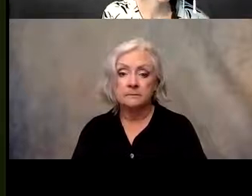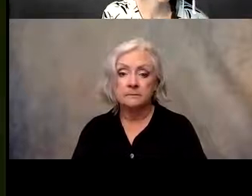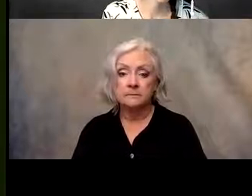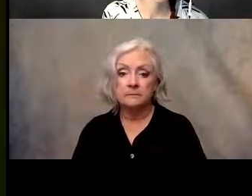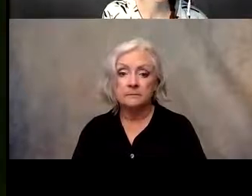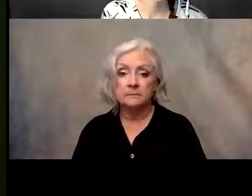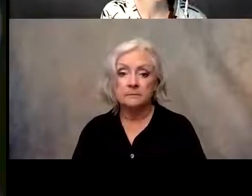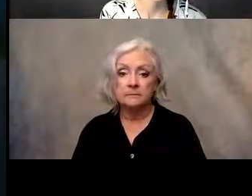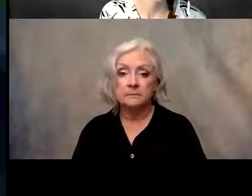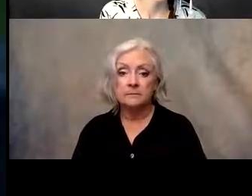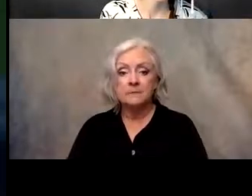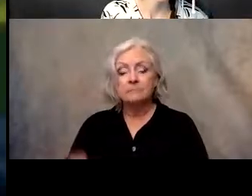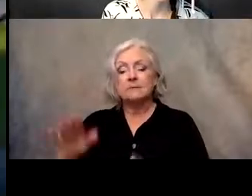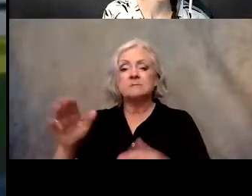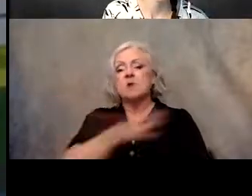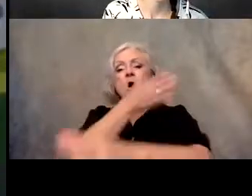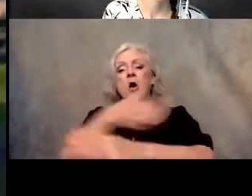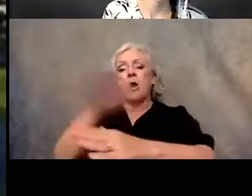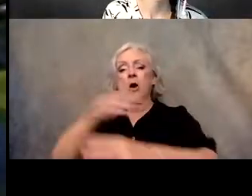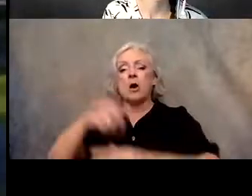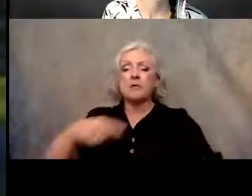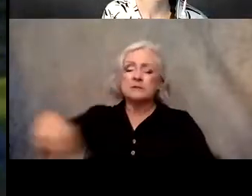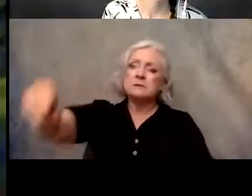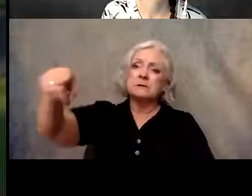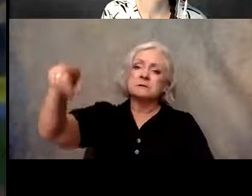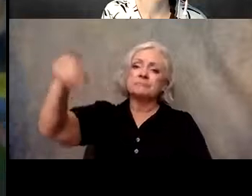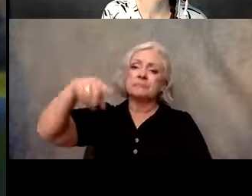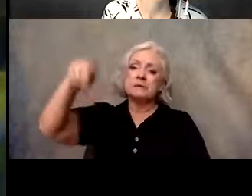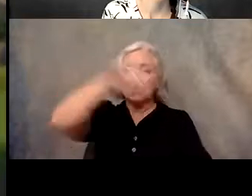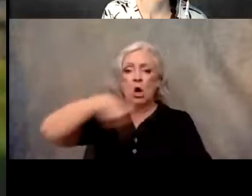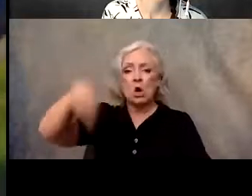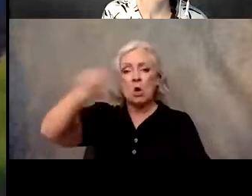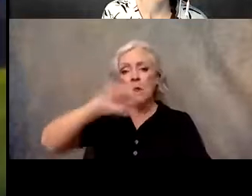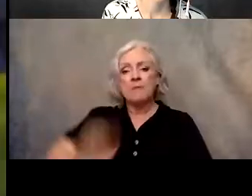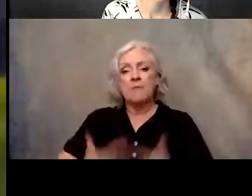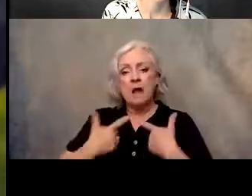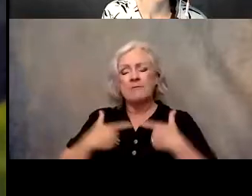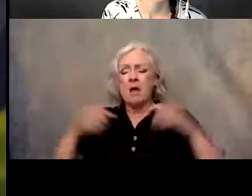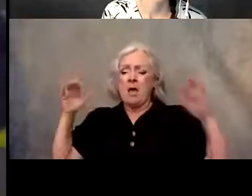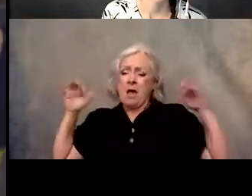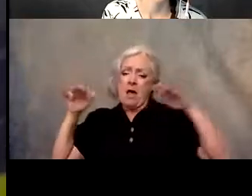"It's the circle of life." [Narrator] Hundreds of animals gather at the bottom of Pride